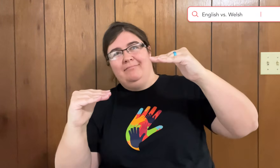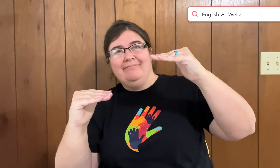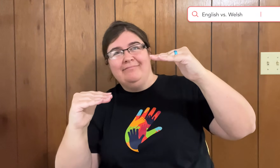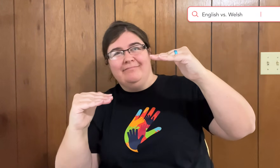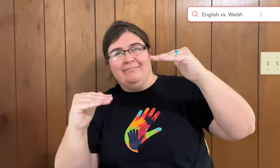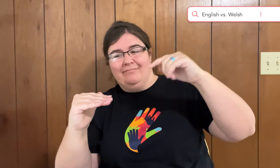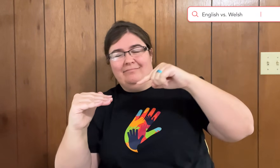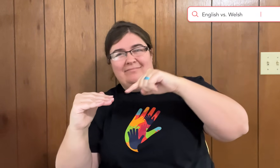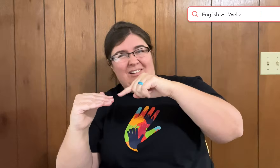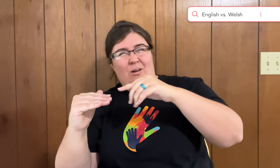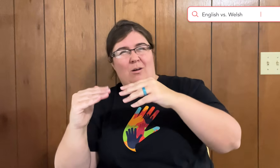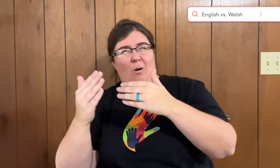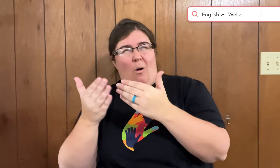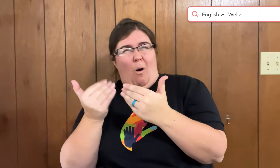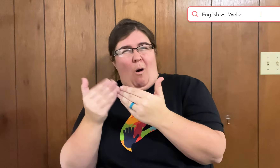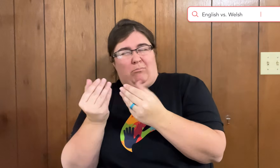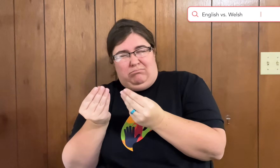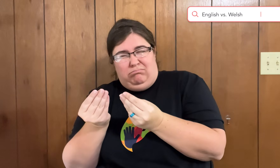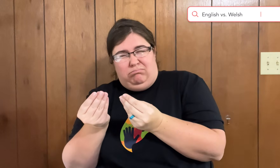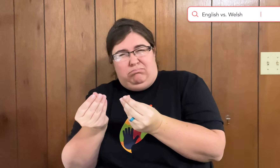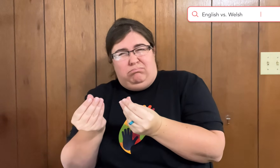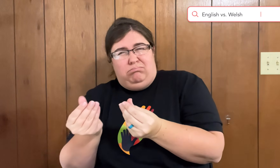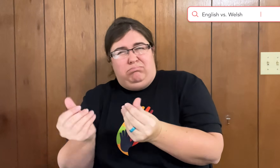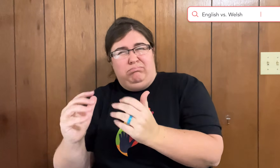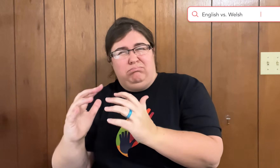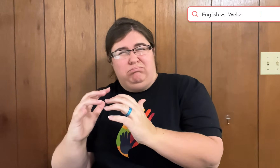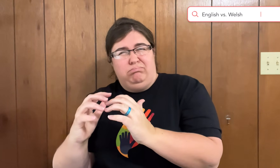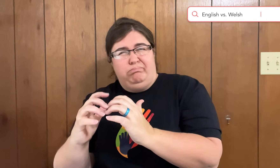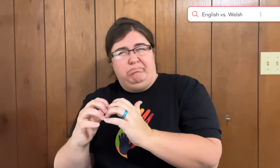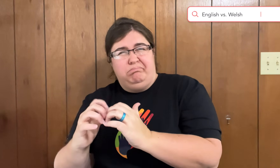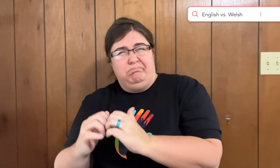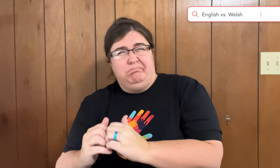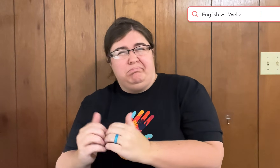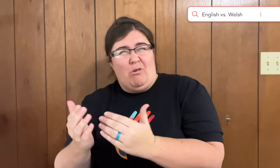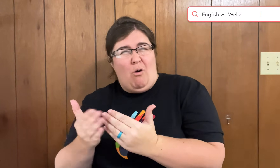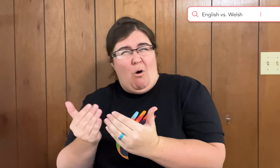The power dynamics did not favor Welsh which almost completely disappeared,